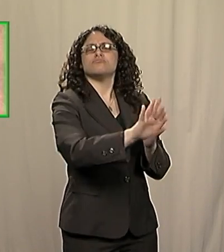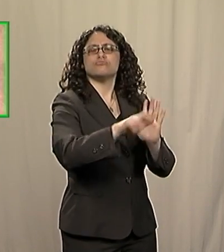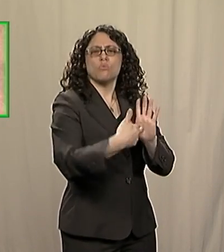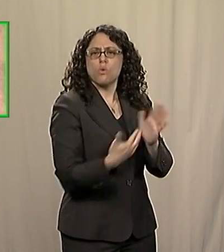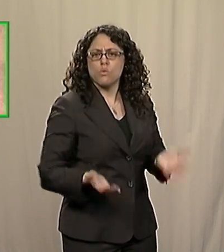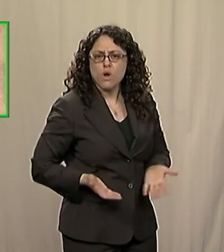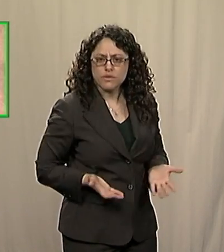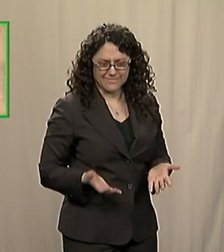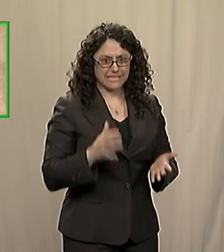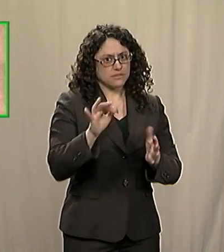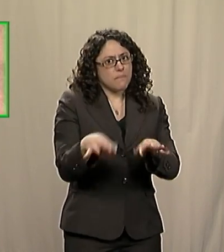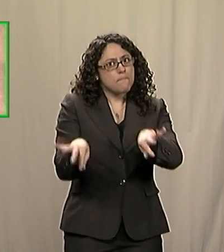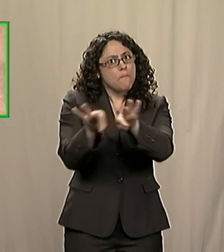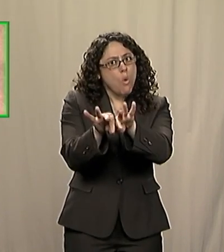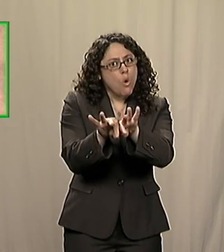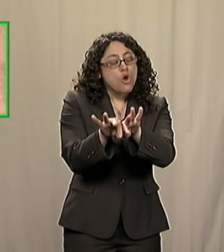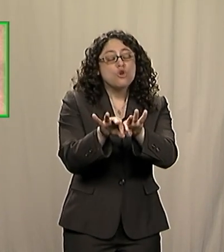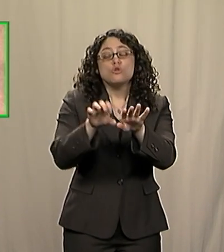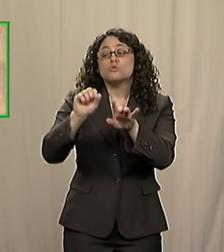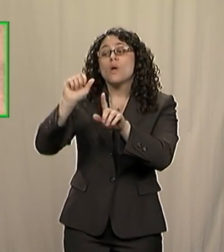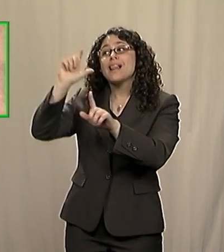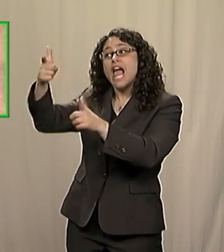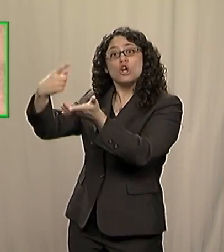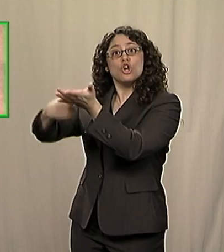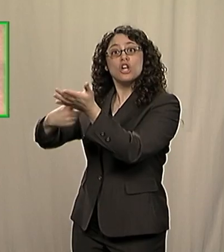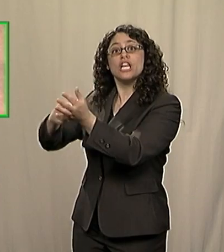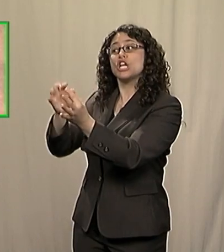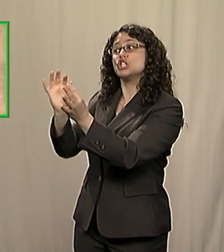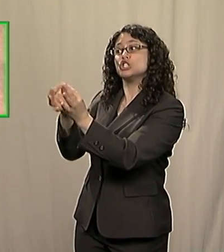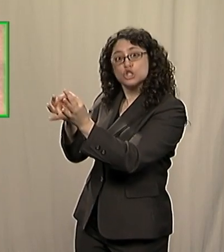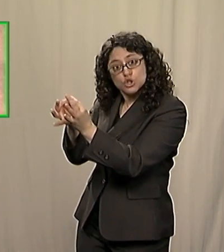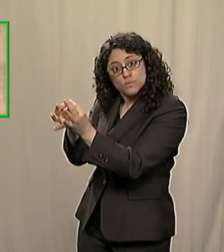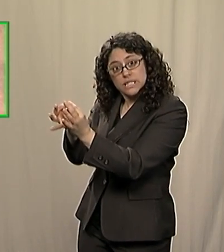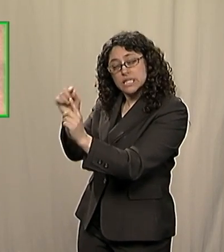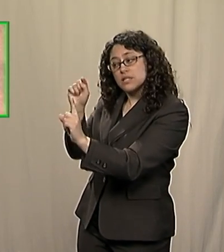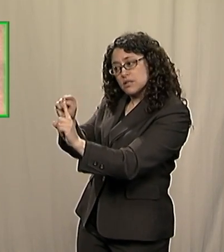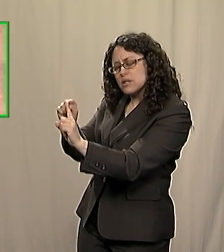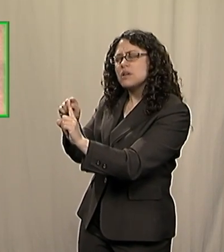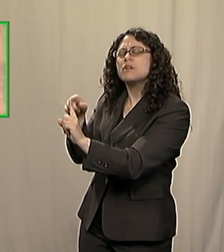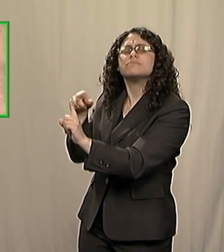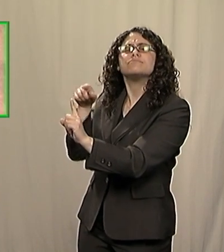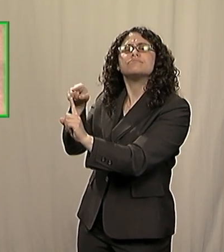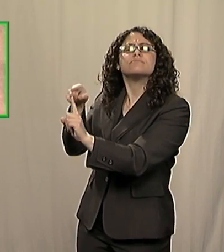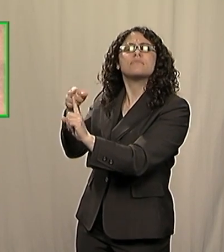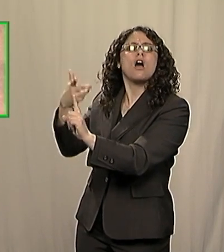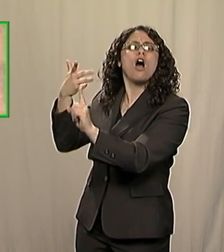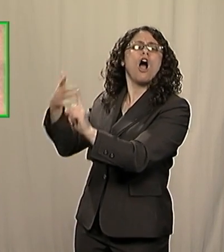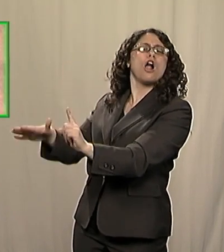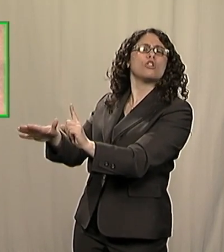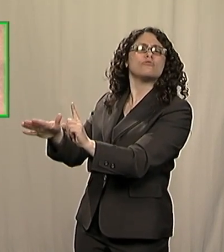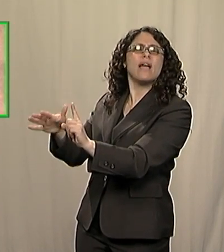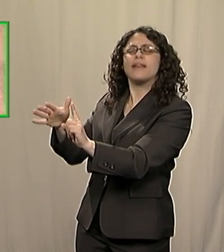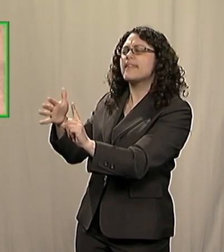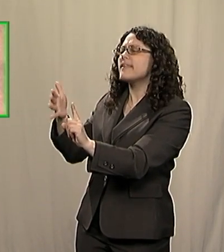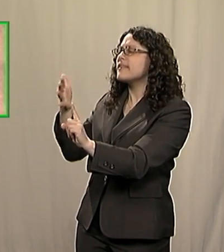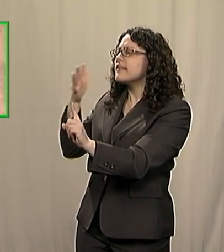about role of interpreting have assumed or had some preconception that a role is something that one has.